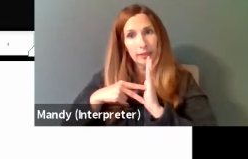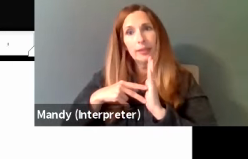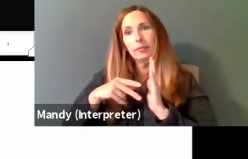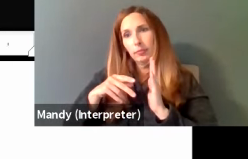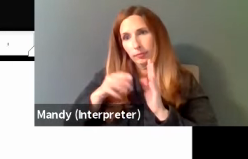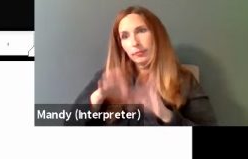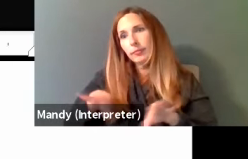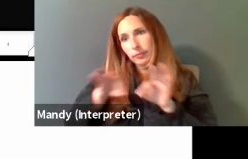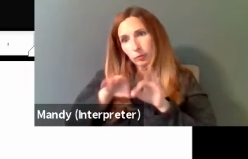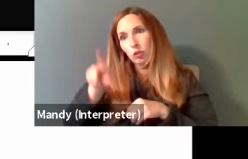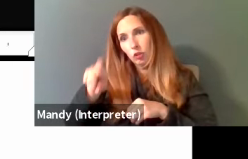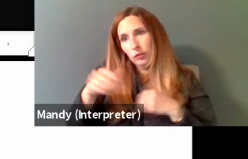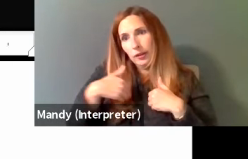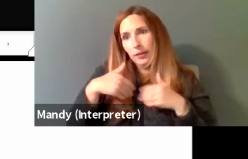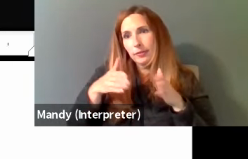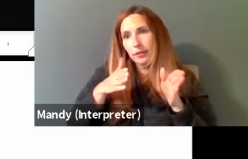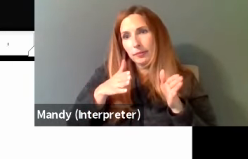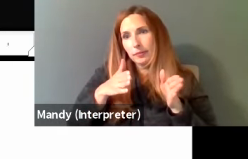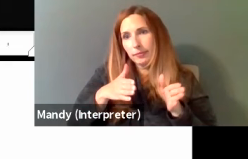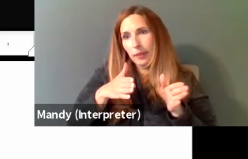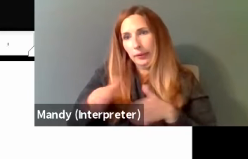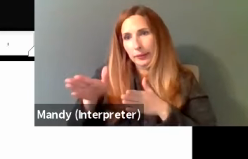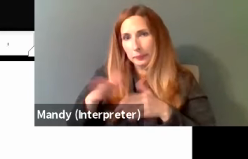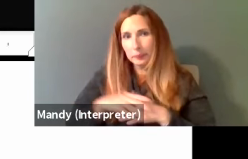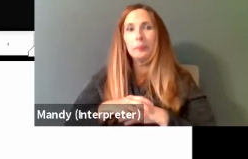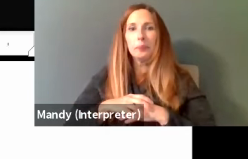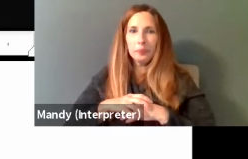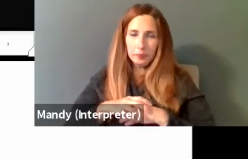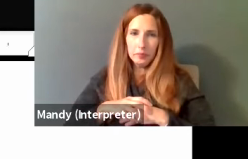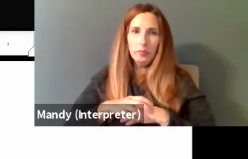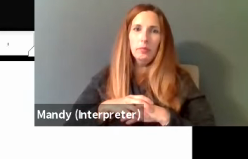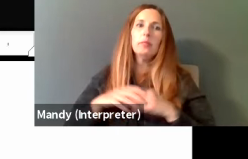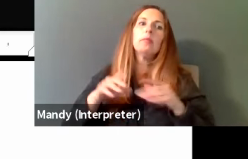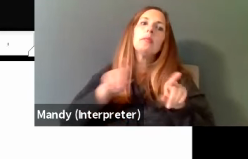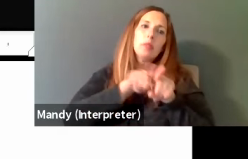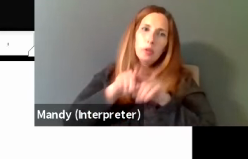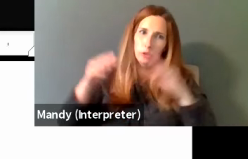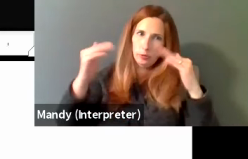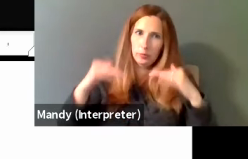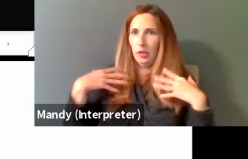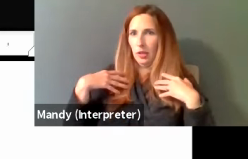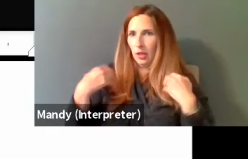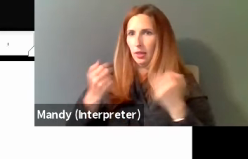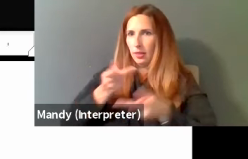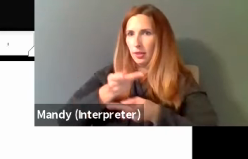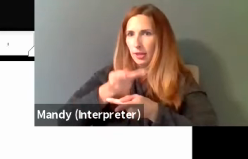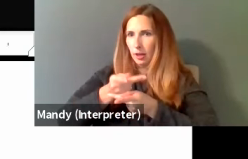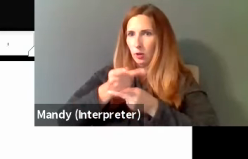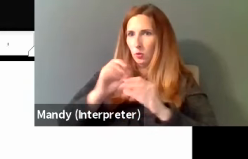or should have a plan outside of that. Healthcare organizations also should really have a plan.